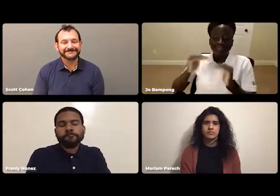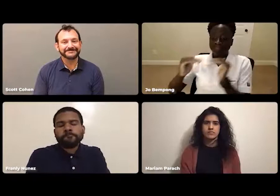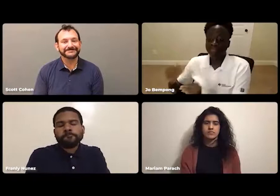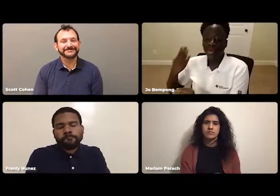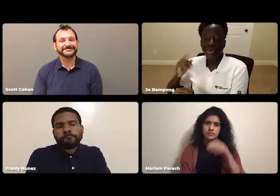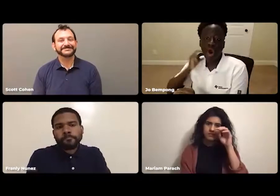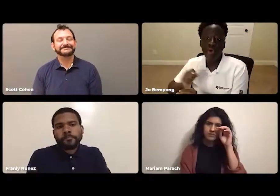of color.